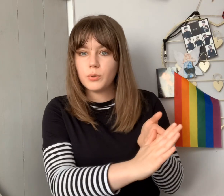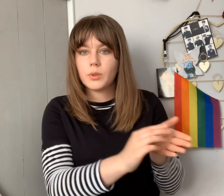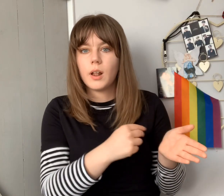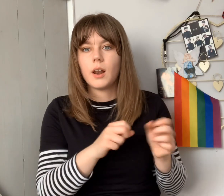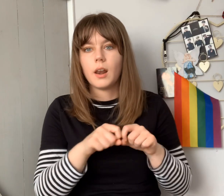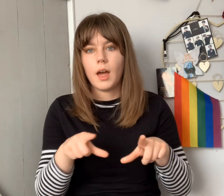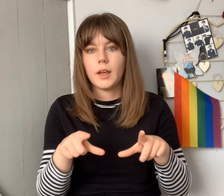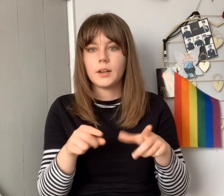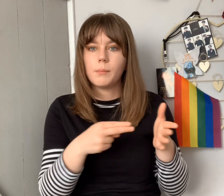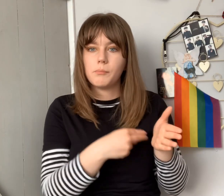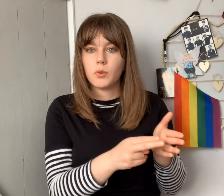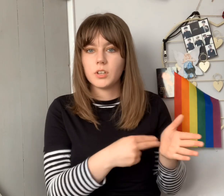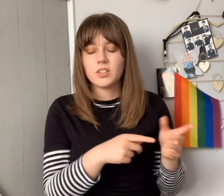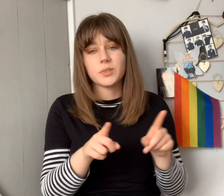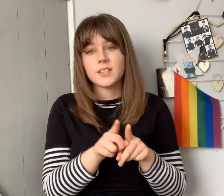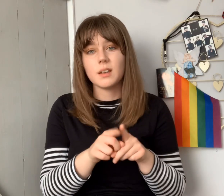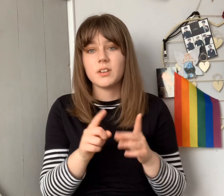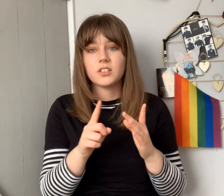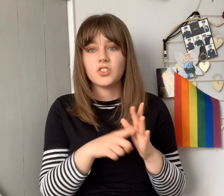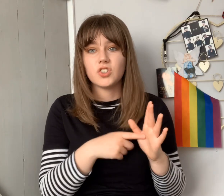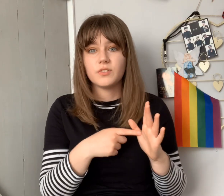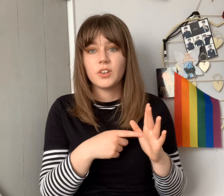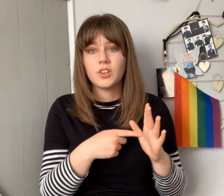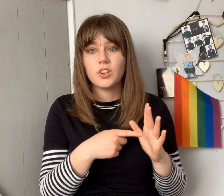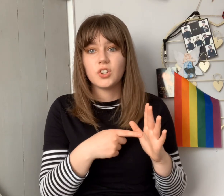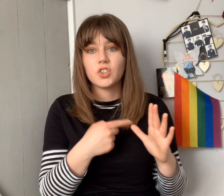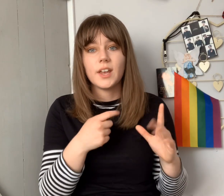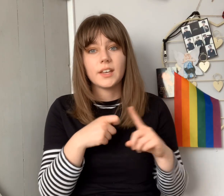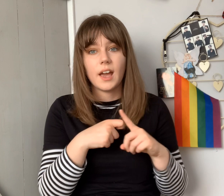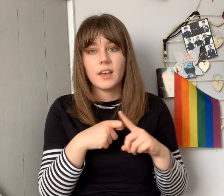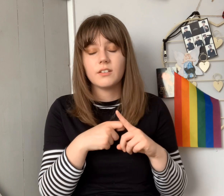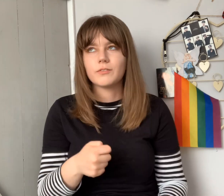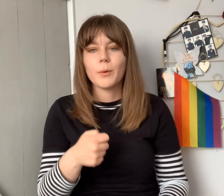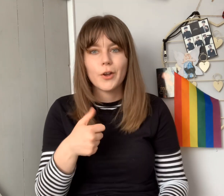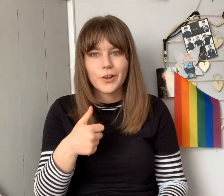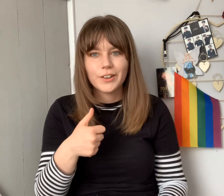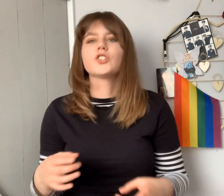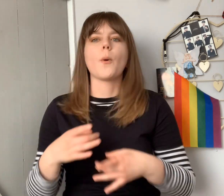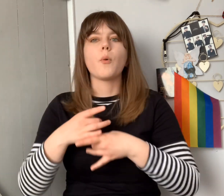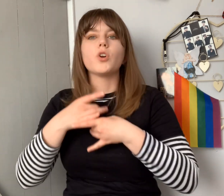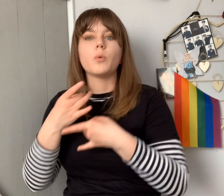"Smooth like butter" same like JK from earlier